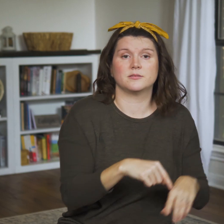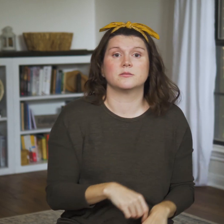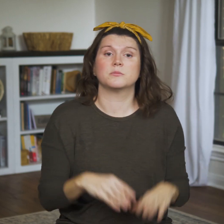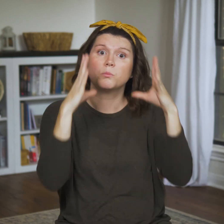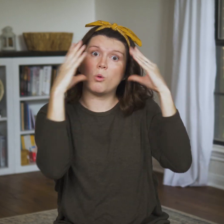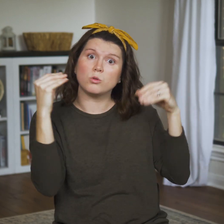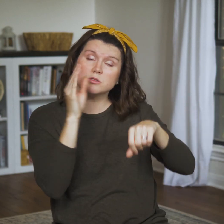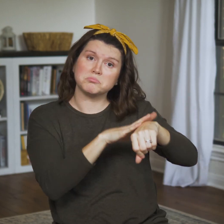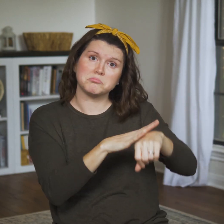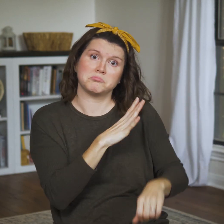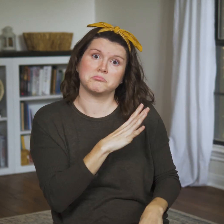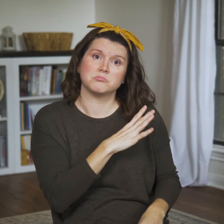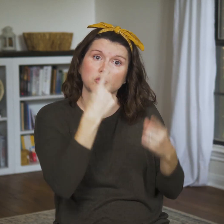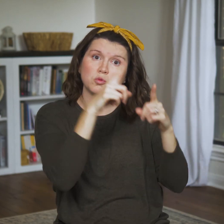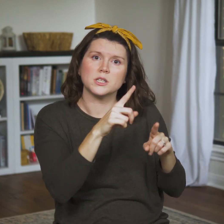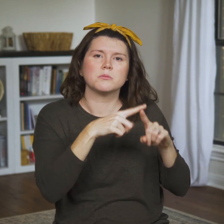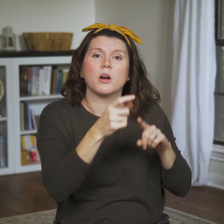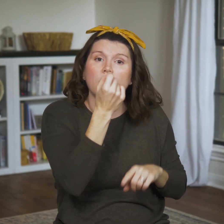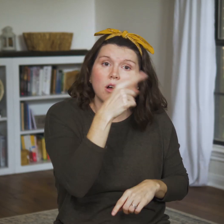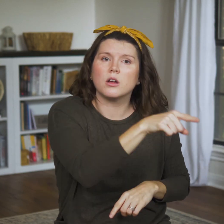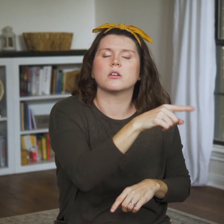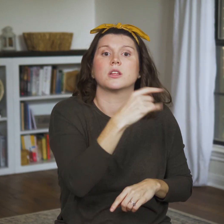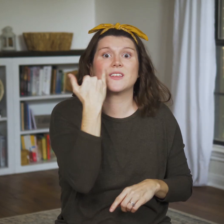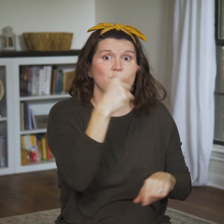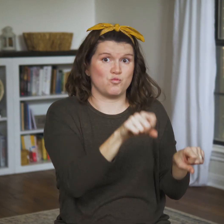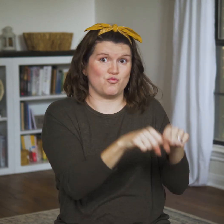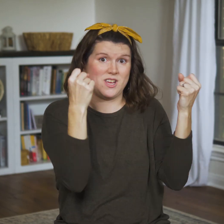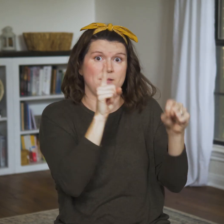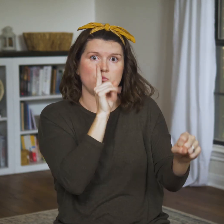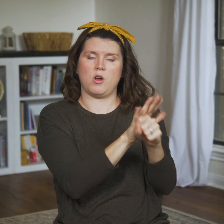Reuben and Gad, love it. They want to stay,